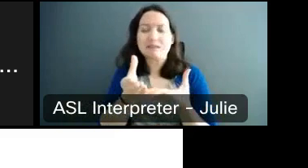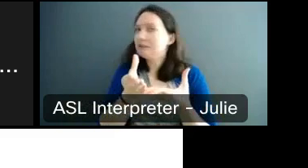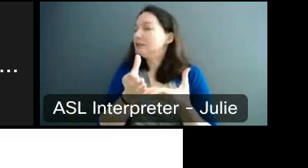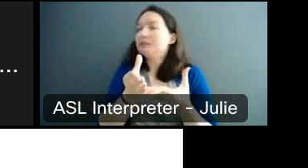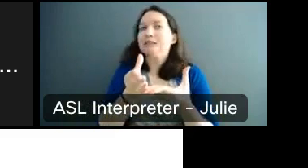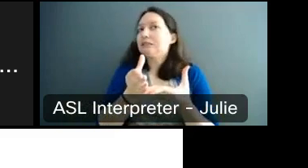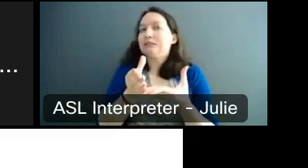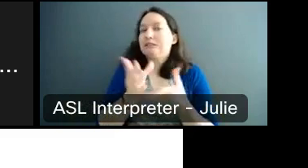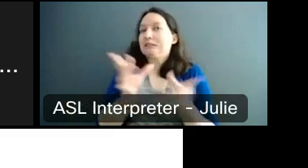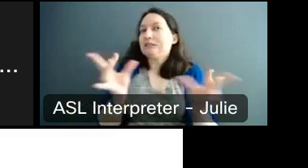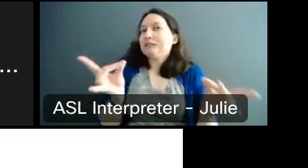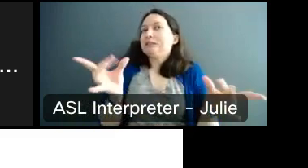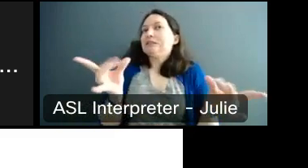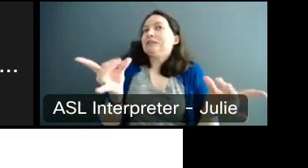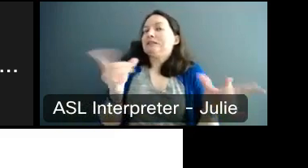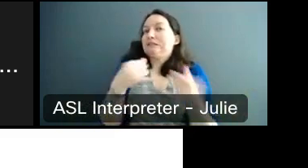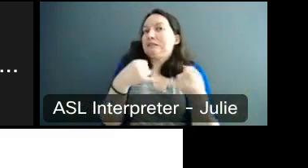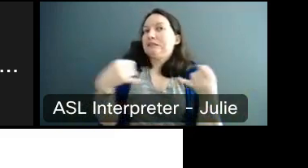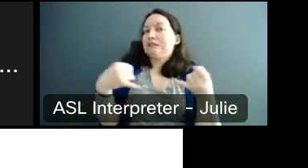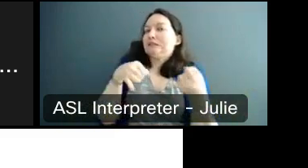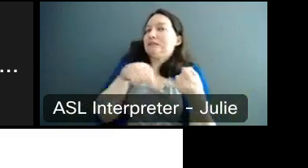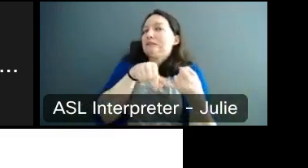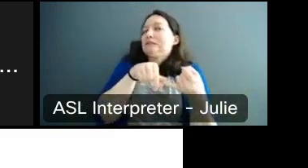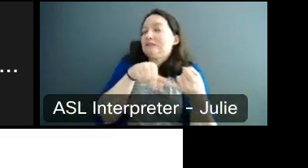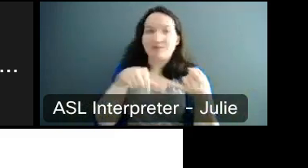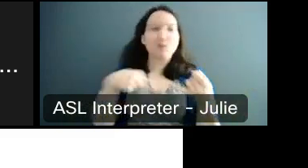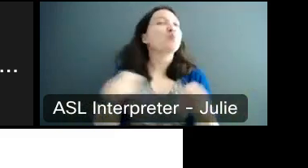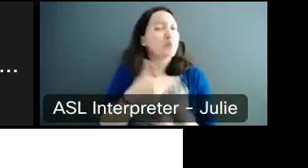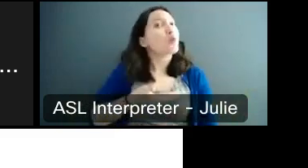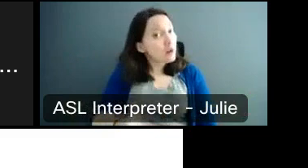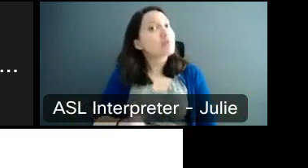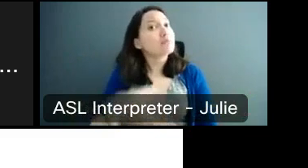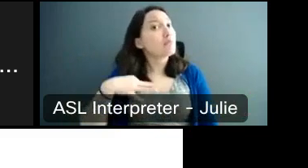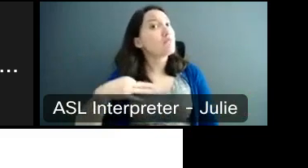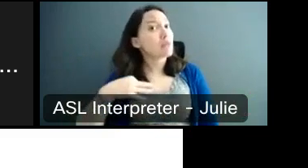Tricky to walk that line, but, you know, we certainly welcome volunteers in our system. We need.